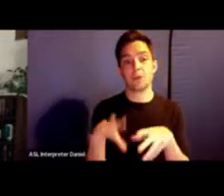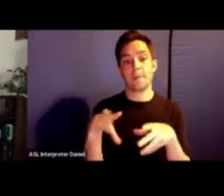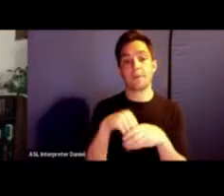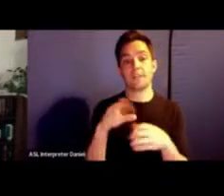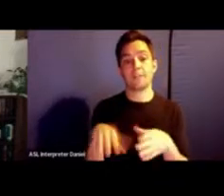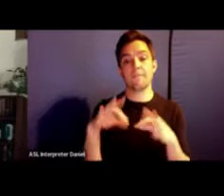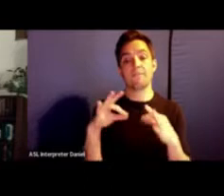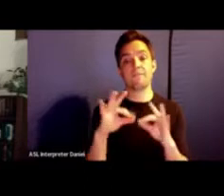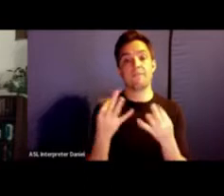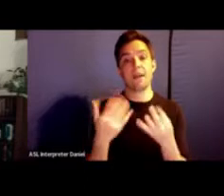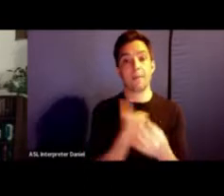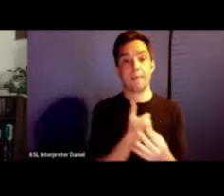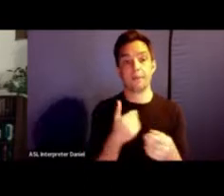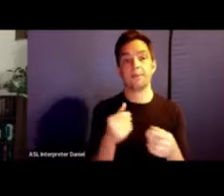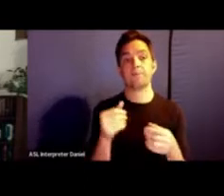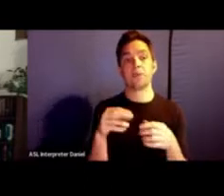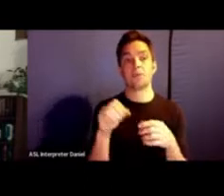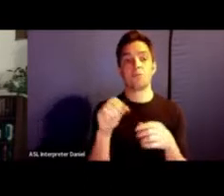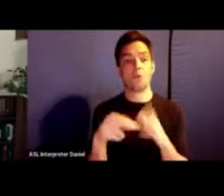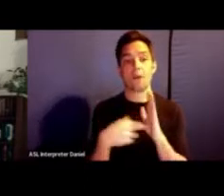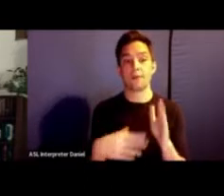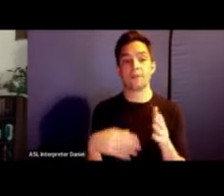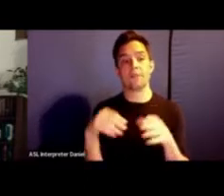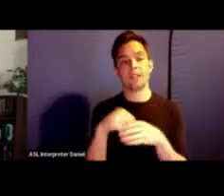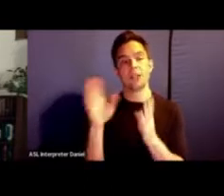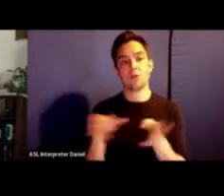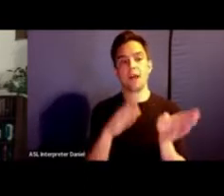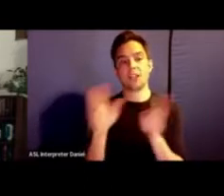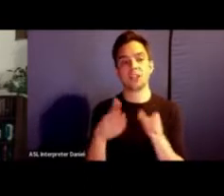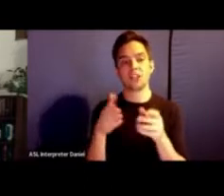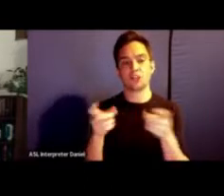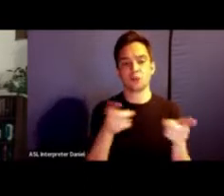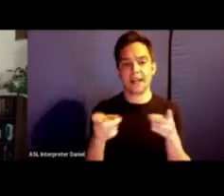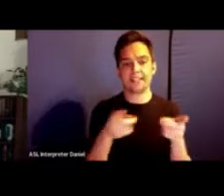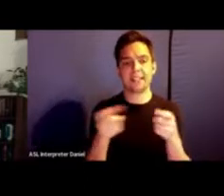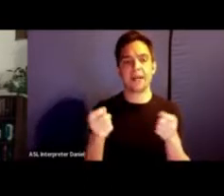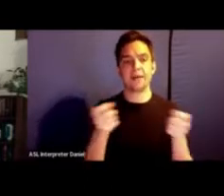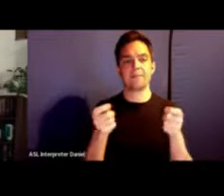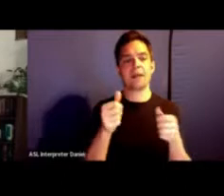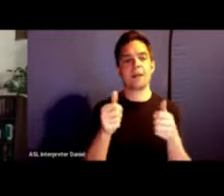family or representative in arranging for directing and managing their own services. The